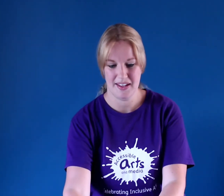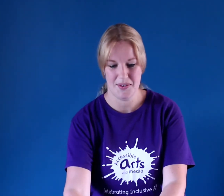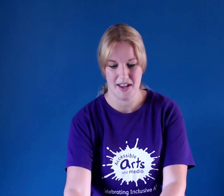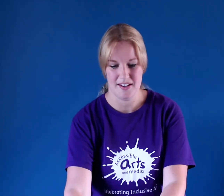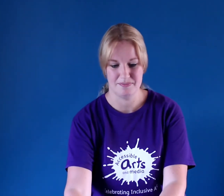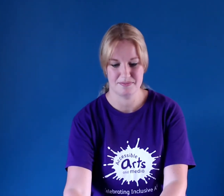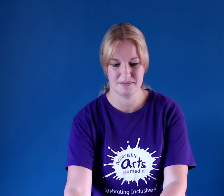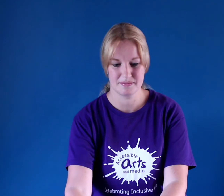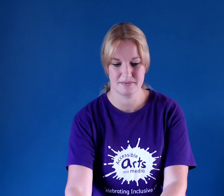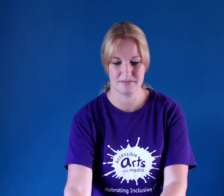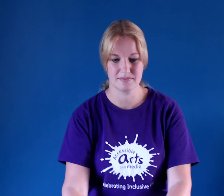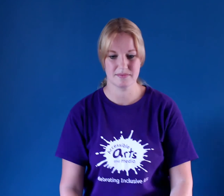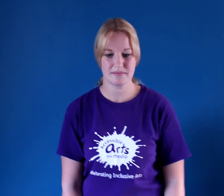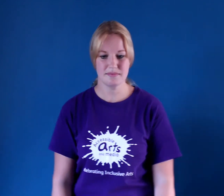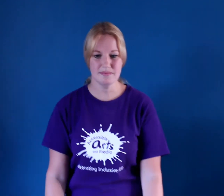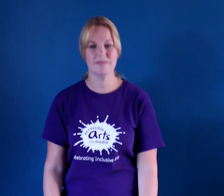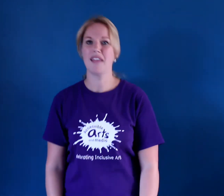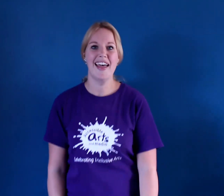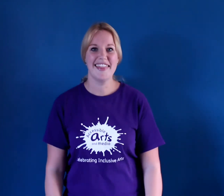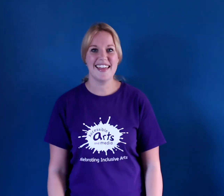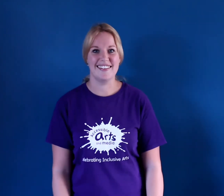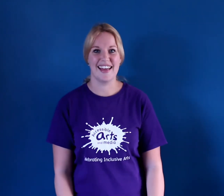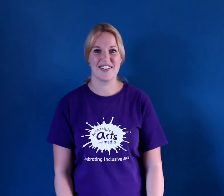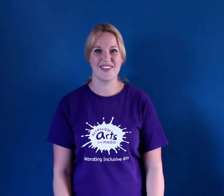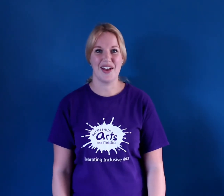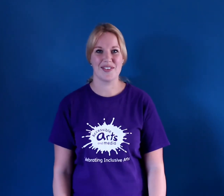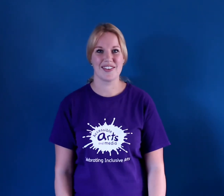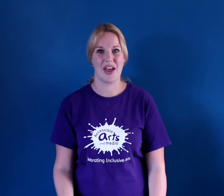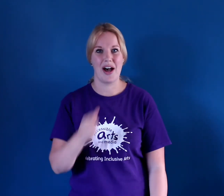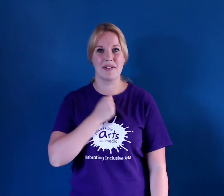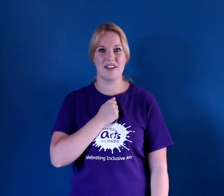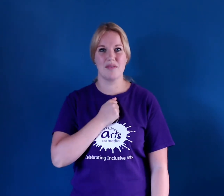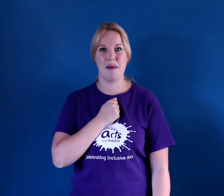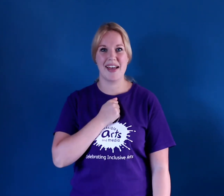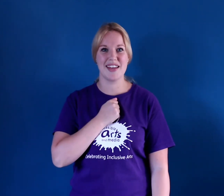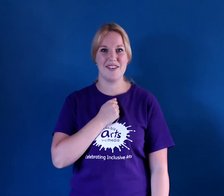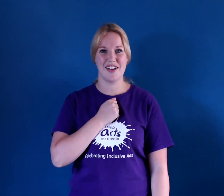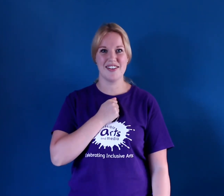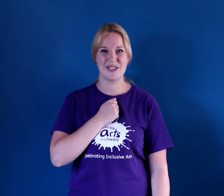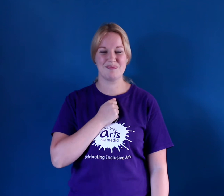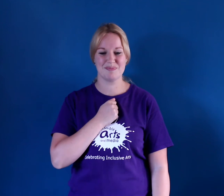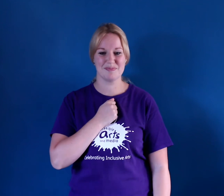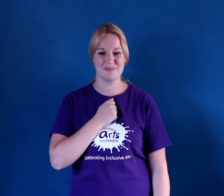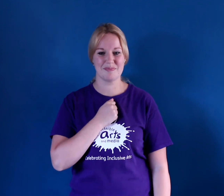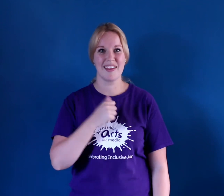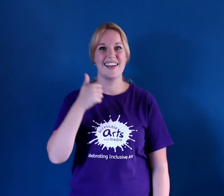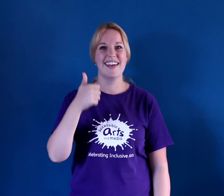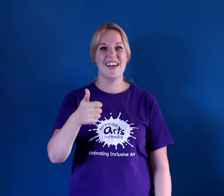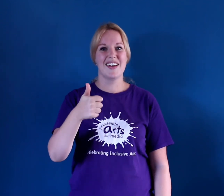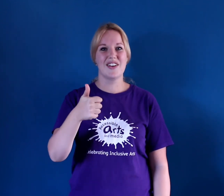Ok. This is how the song goes. So I’m going to do my turn first.